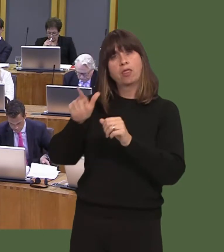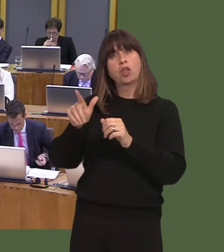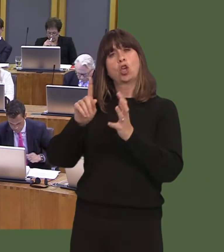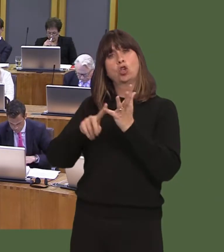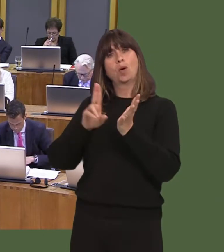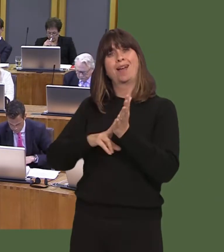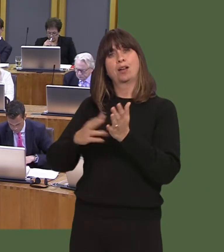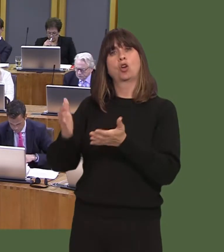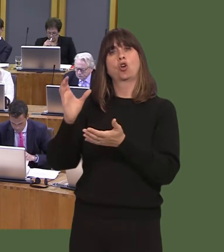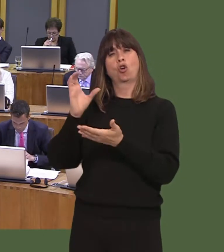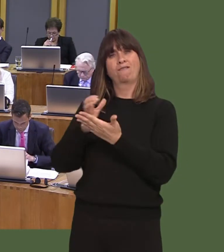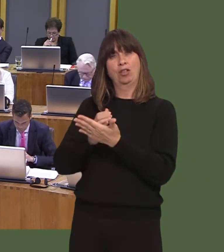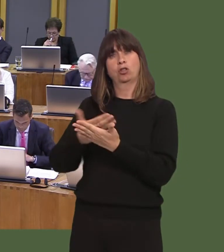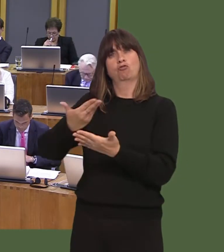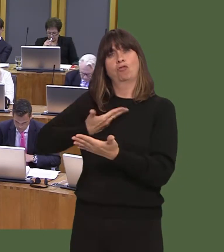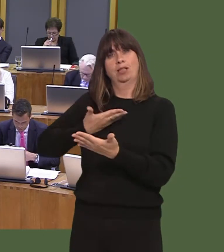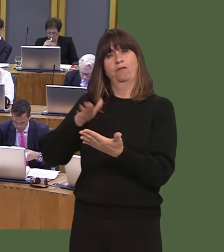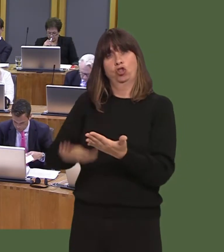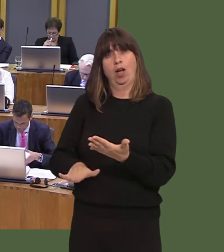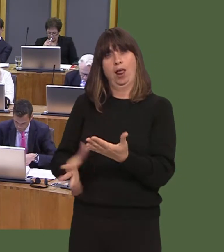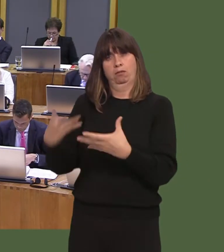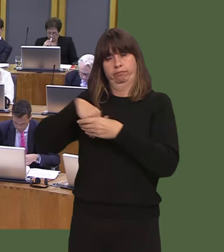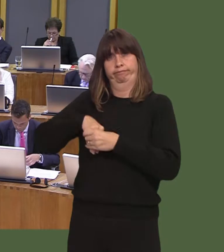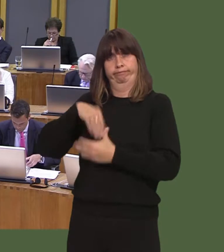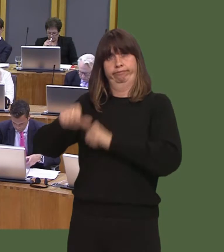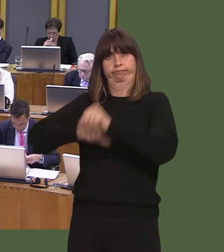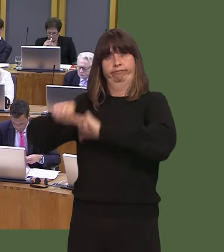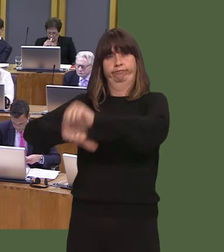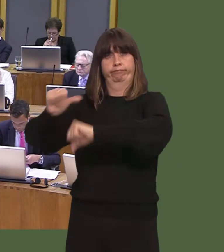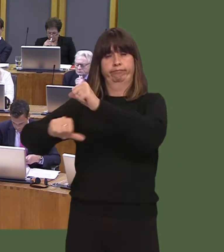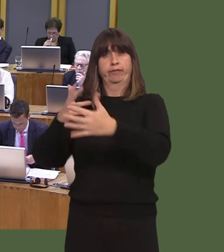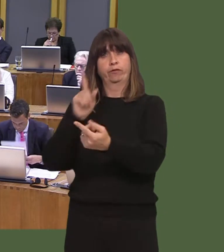of the Child when exercising any of their functions. All Ministers meet regularly with the childrenís commissioner.